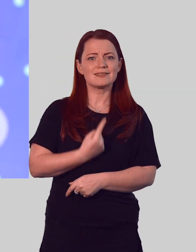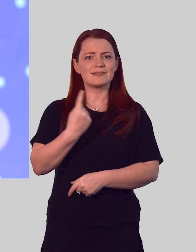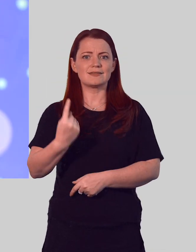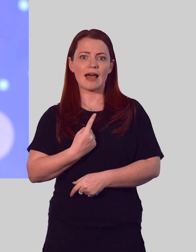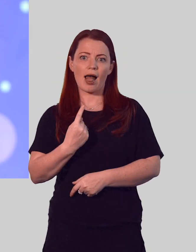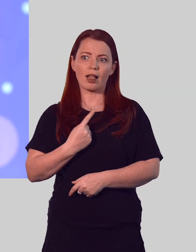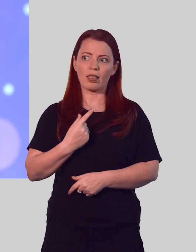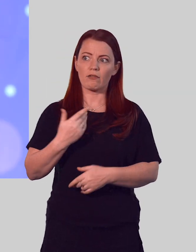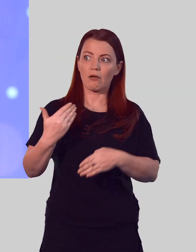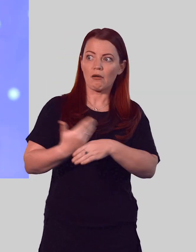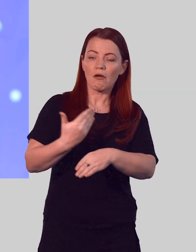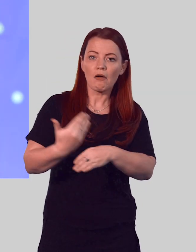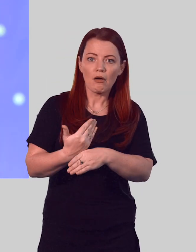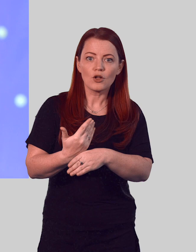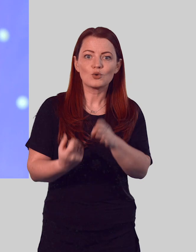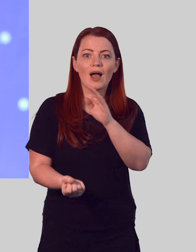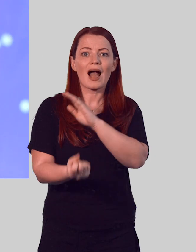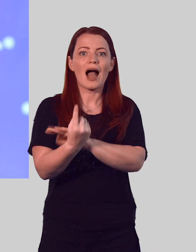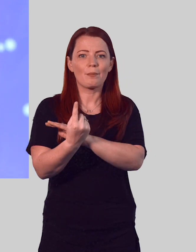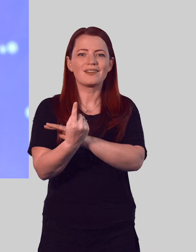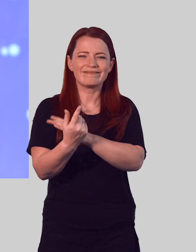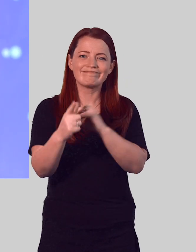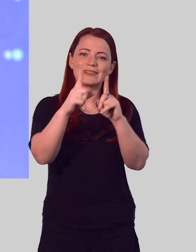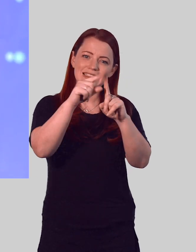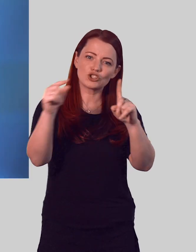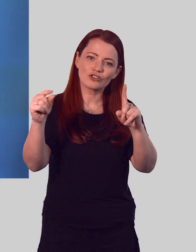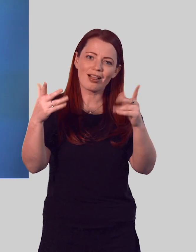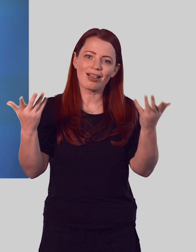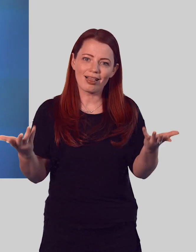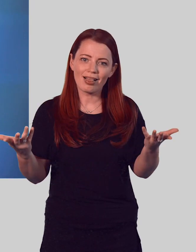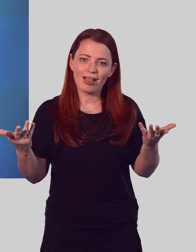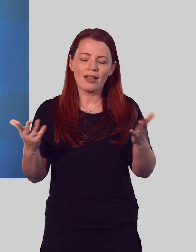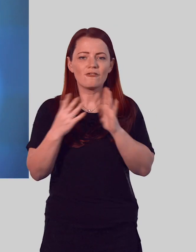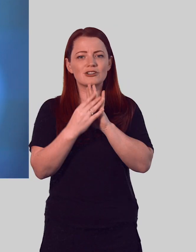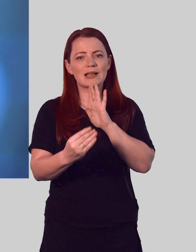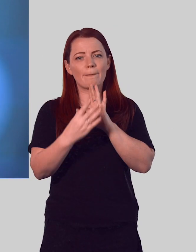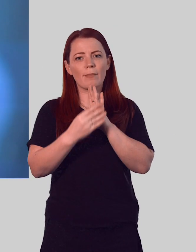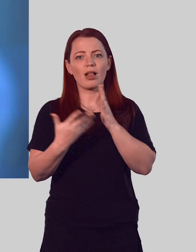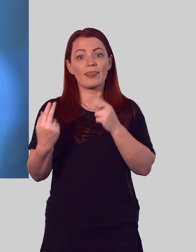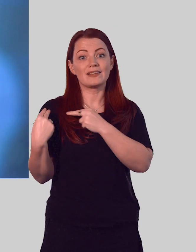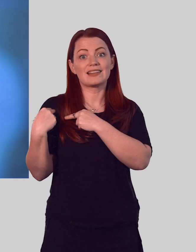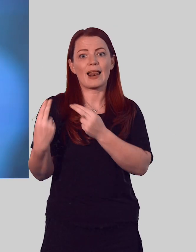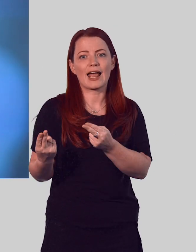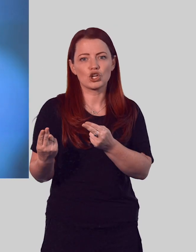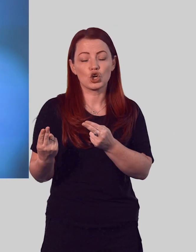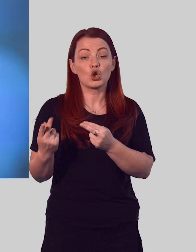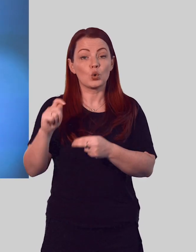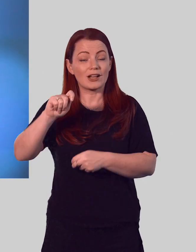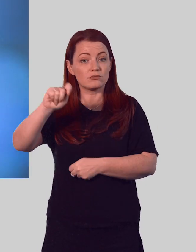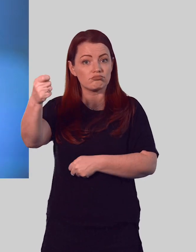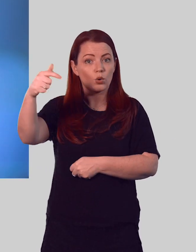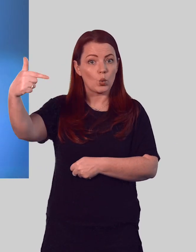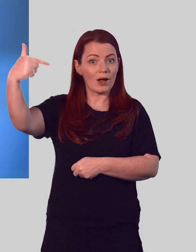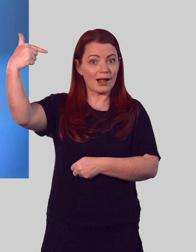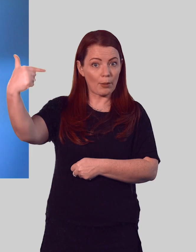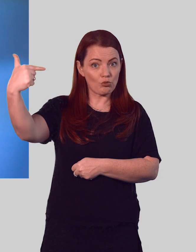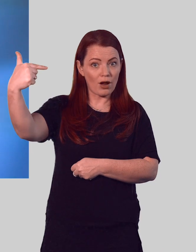occur within the confines of the digital platform. For example in the delegation you can turn off your camera but unless you have